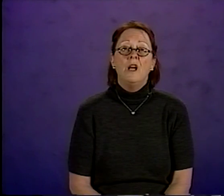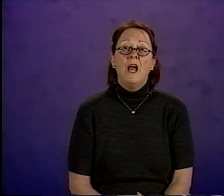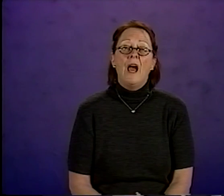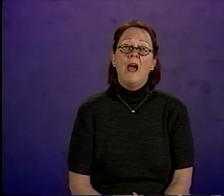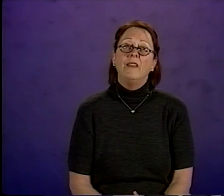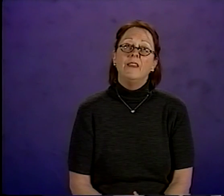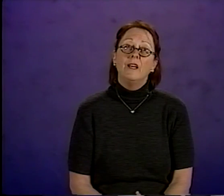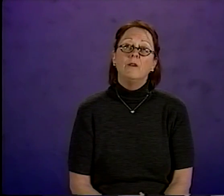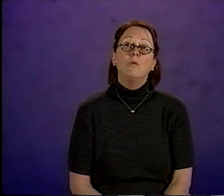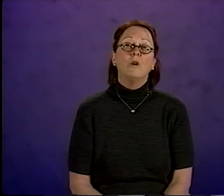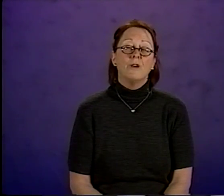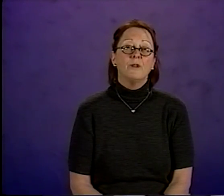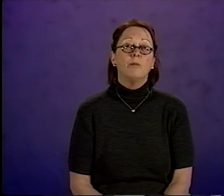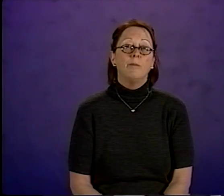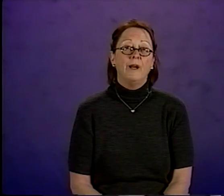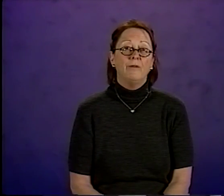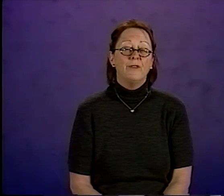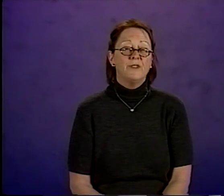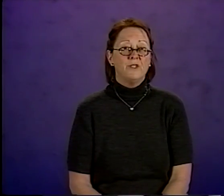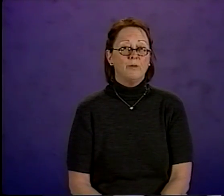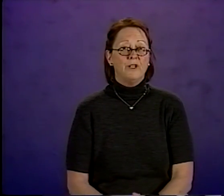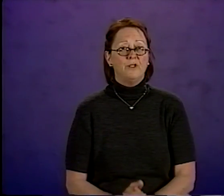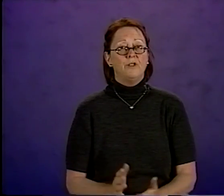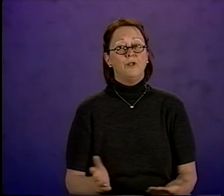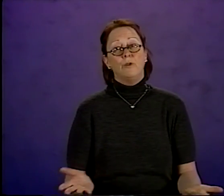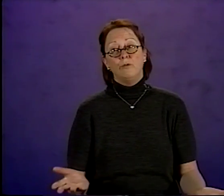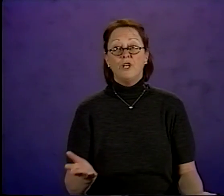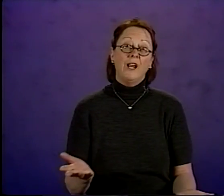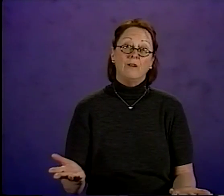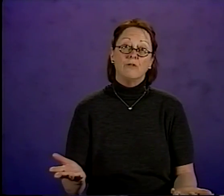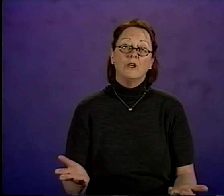and then were also prepared for the situation to change